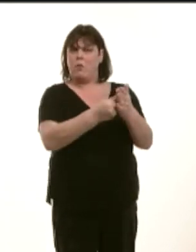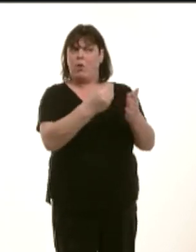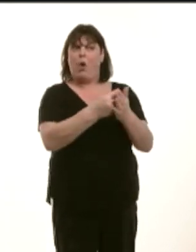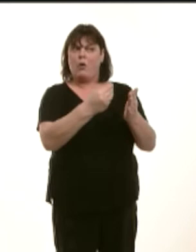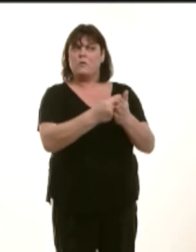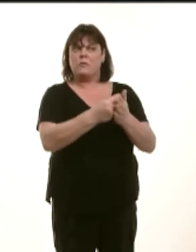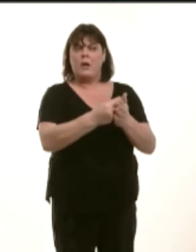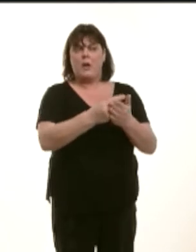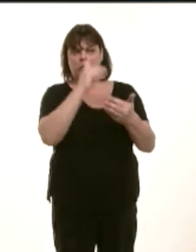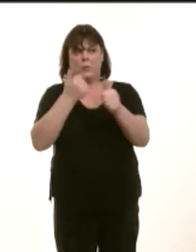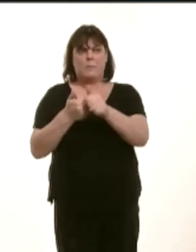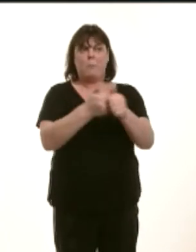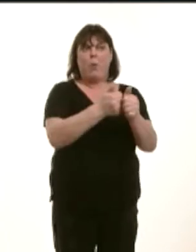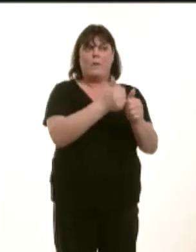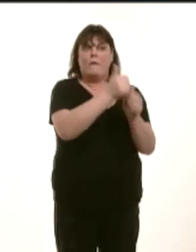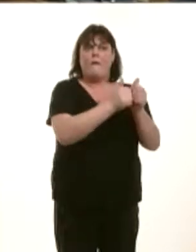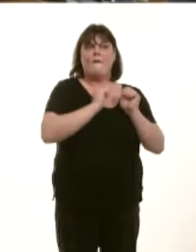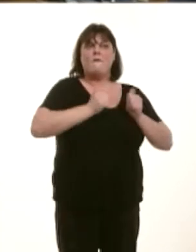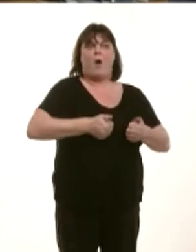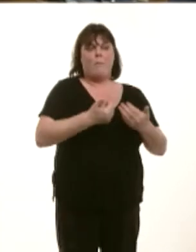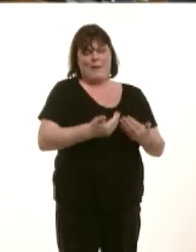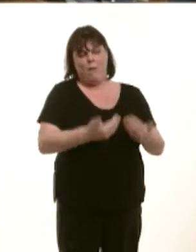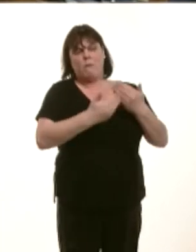move on in the months and years to come? Carwyn Jones: The issue of the supermarkets